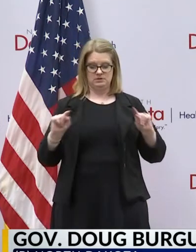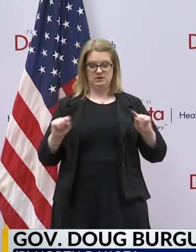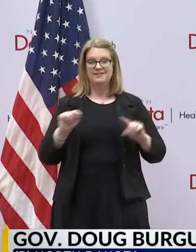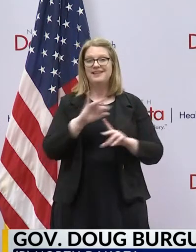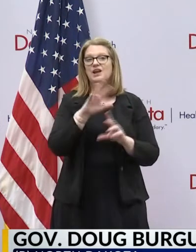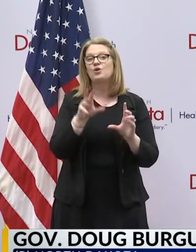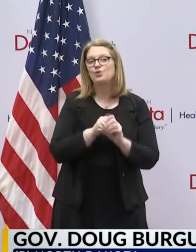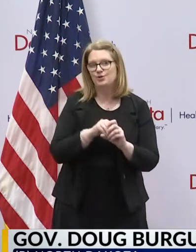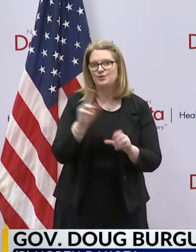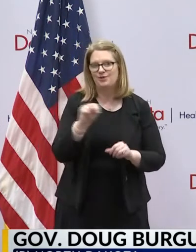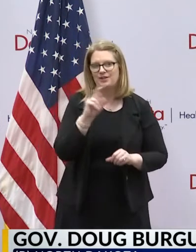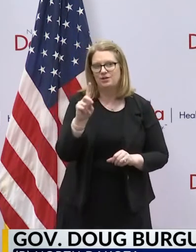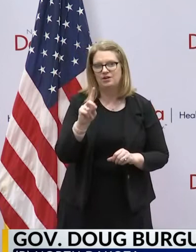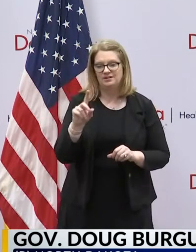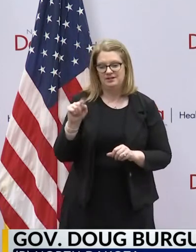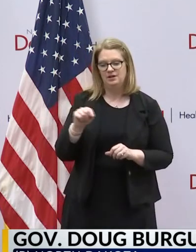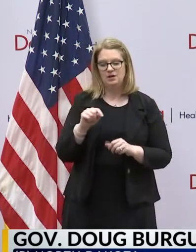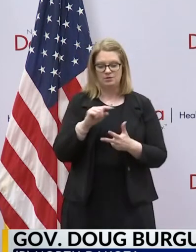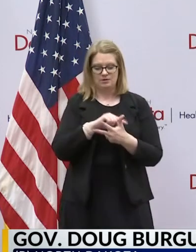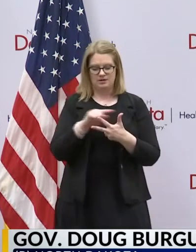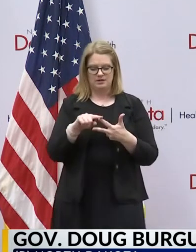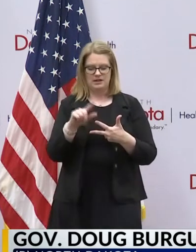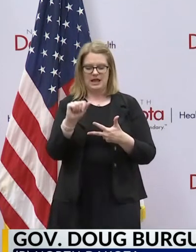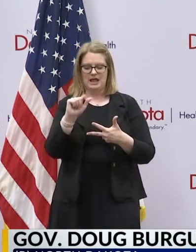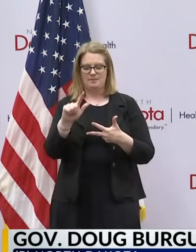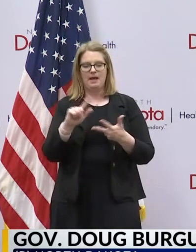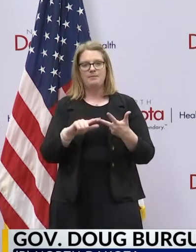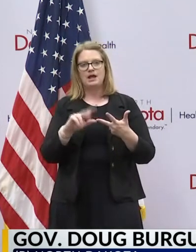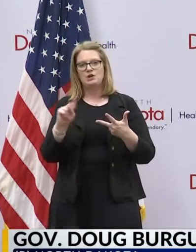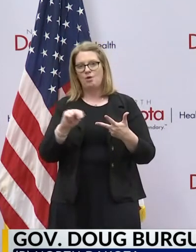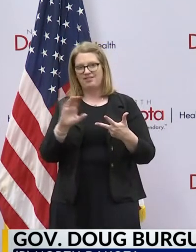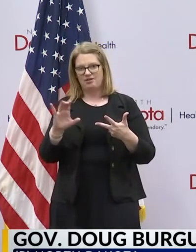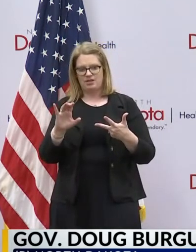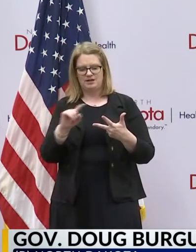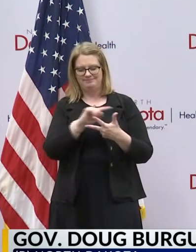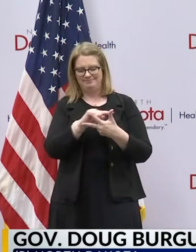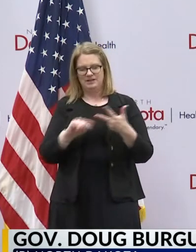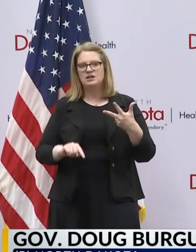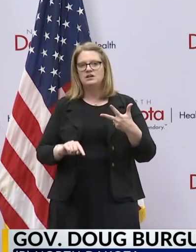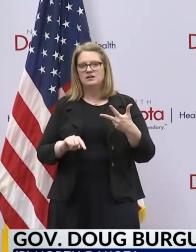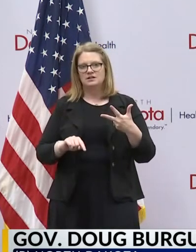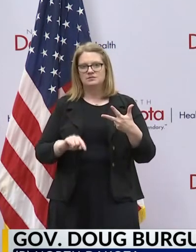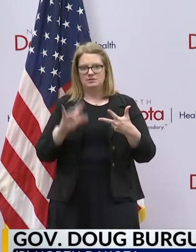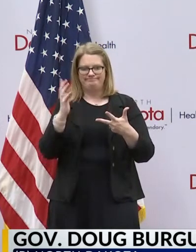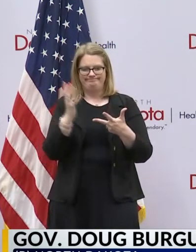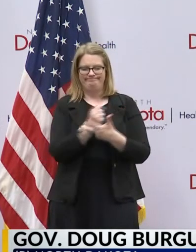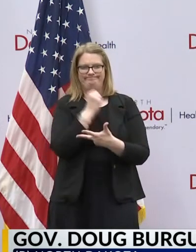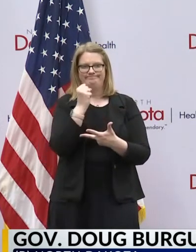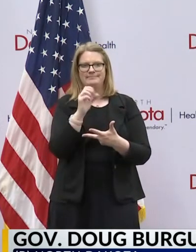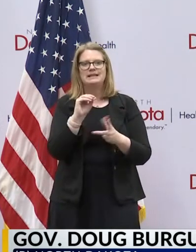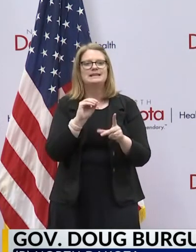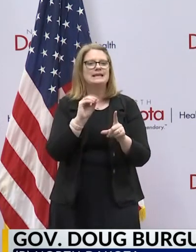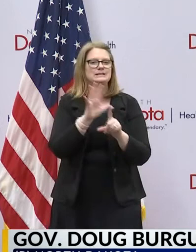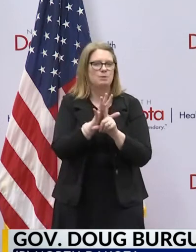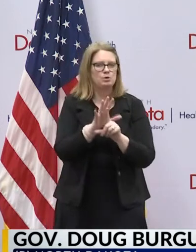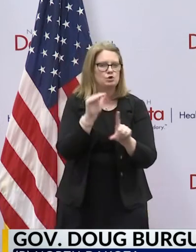WAS A NATIONAL ANNOUNCEMENT BY APPLE GOOGLE THAT INCLUDED NORTH DAKOTA AS ONE OF THREE STATES ALONG WITH ALABAMA AND NORTH CAROLINA THAT WILL BE AMONG THE